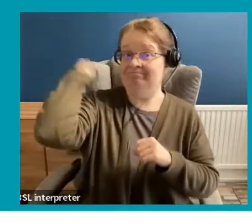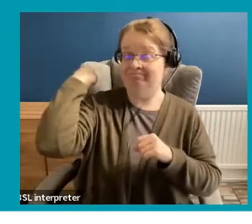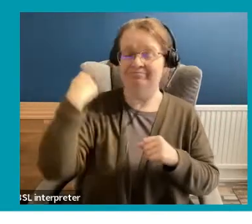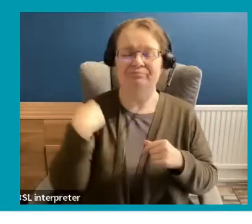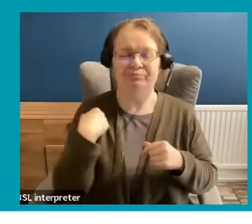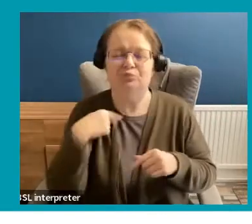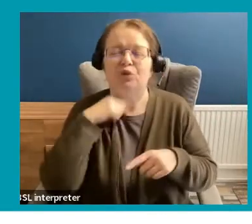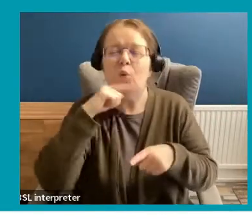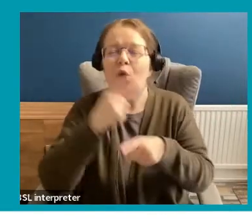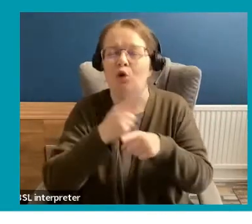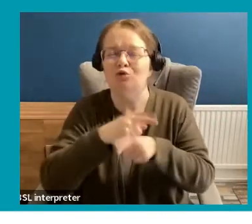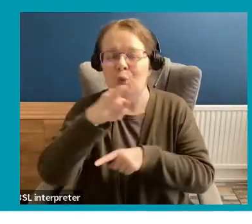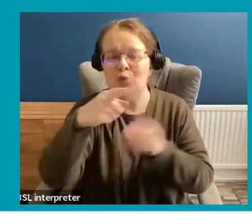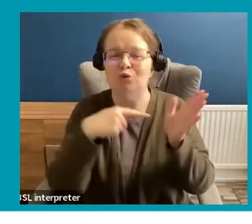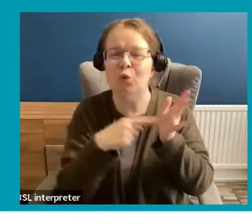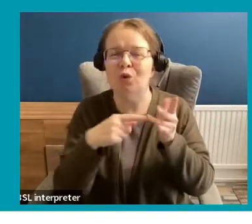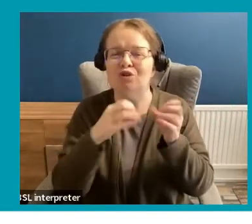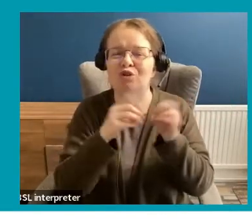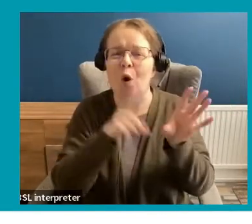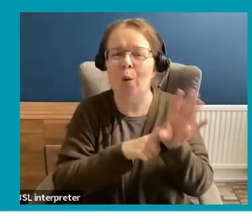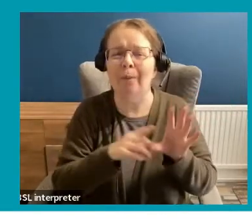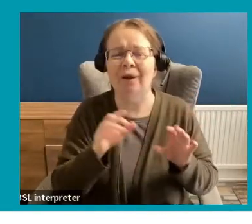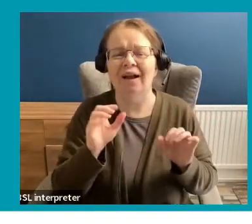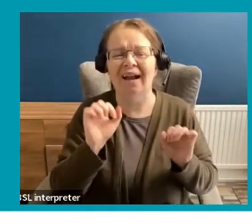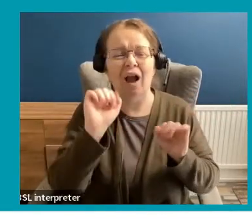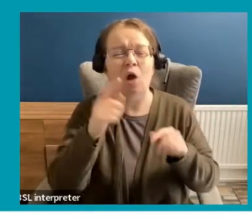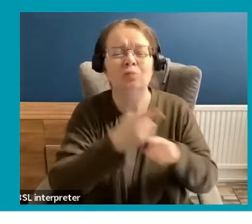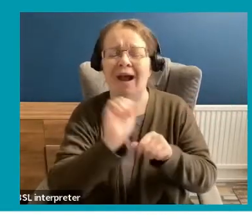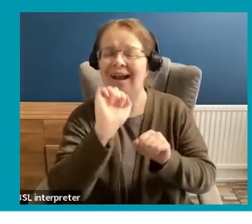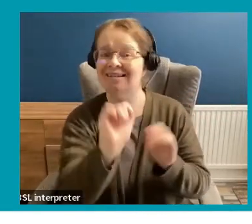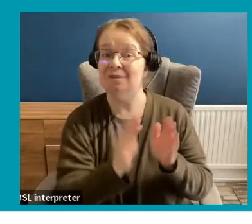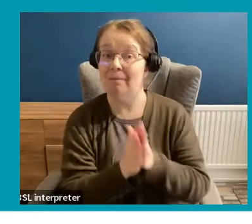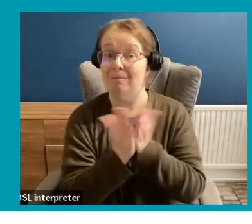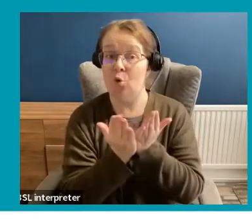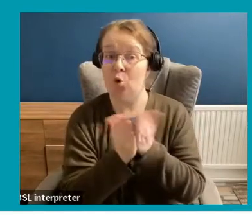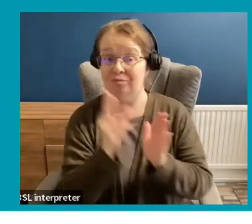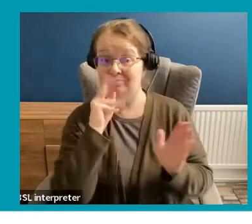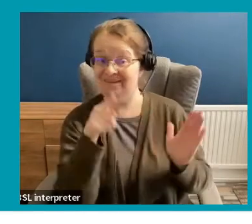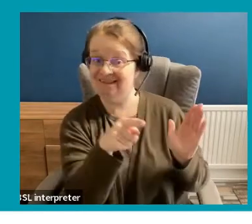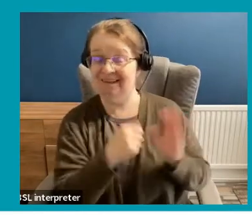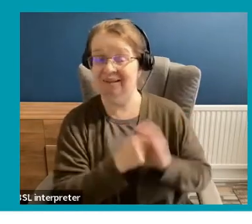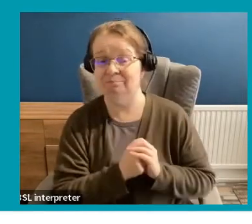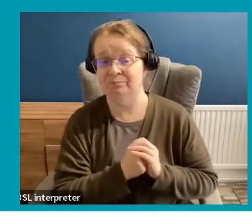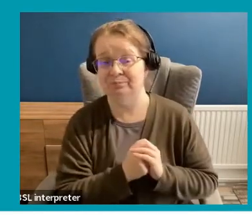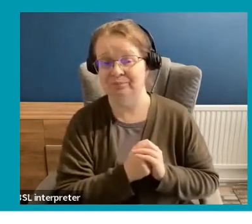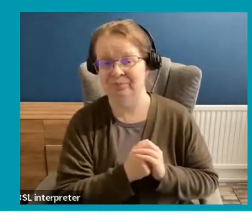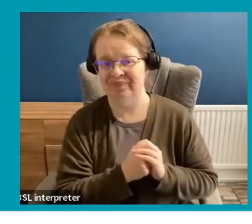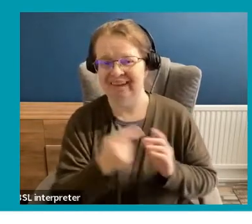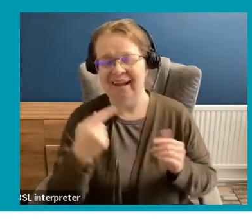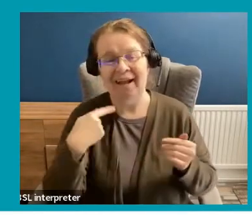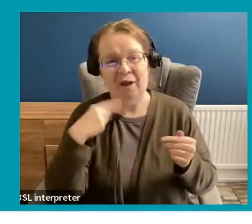Toby about his book, really. Which is this one. You can see mine is a well thumbed version.